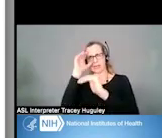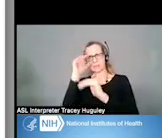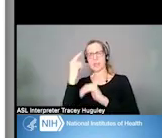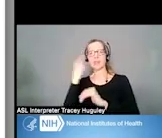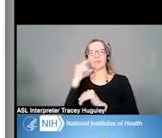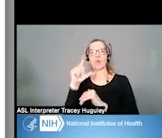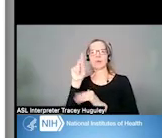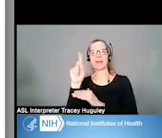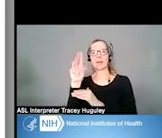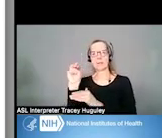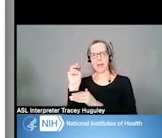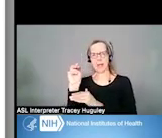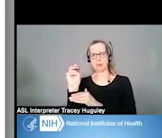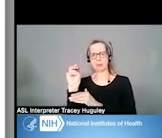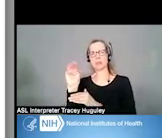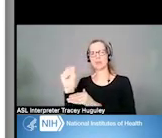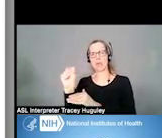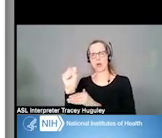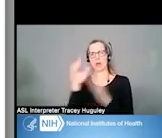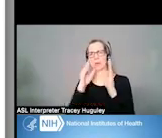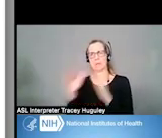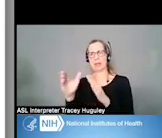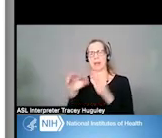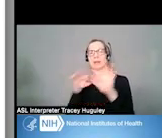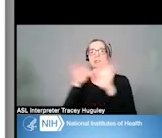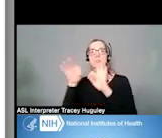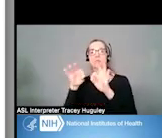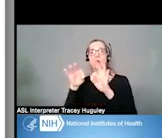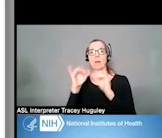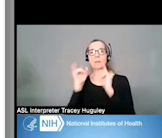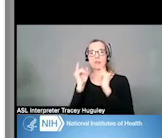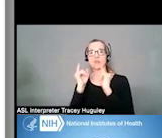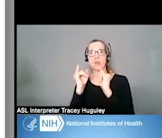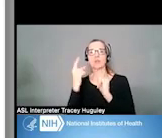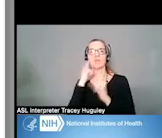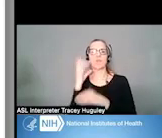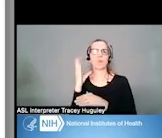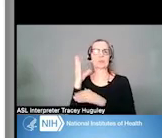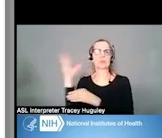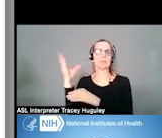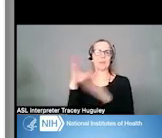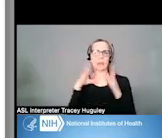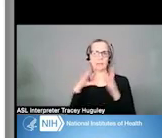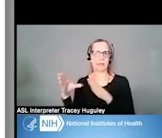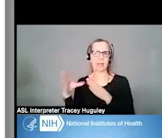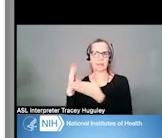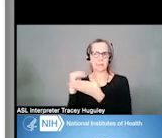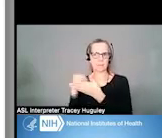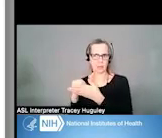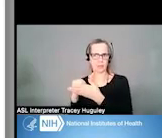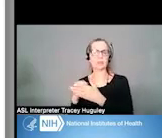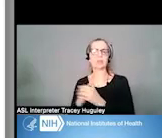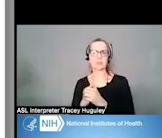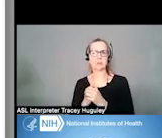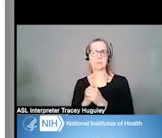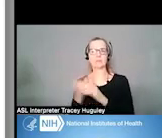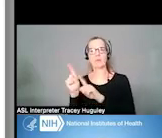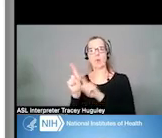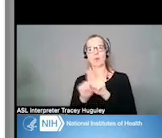and also describe instructions for submitting plans and budgets, and I'll be turning it over to Cindy now